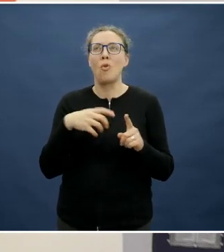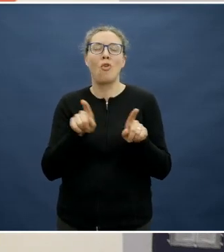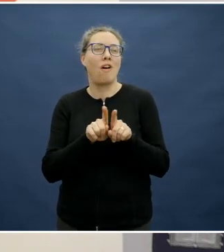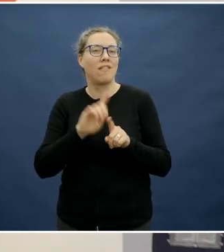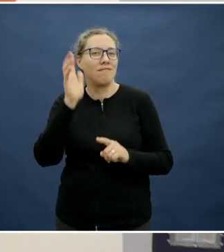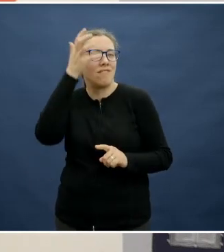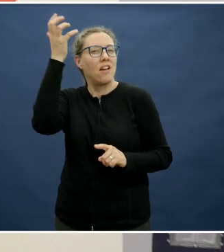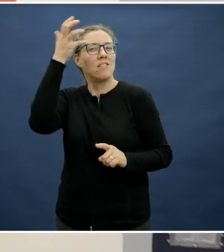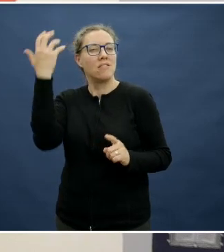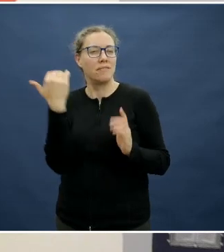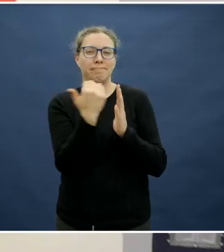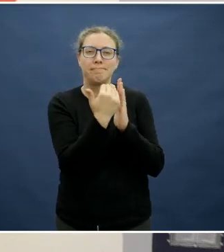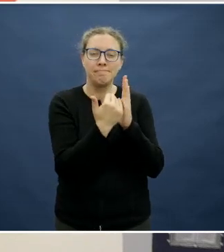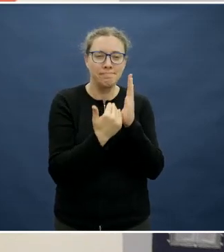and that took a lot of ingredients.